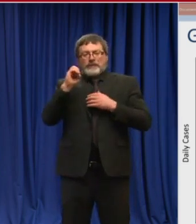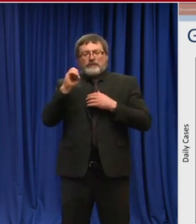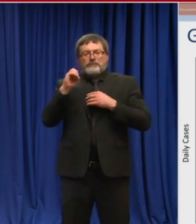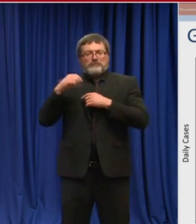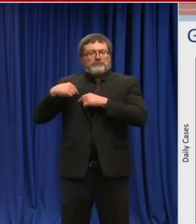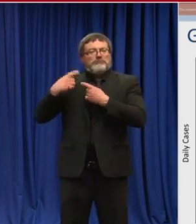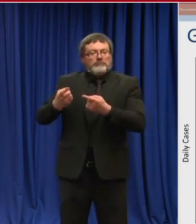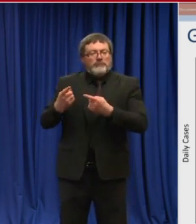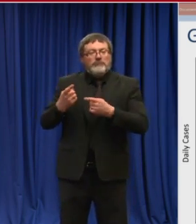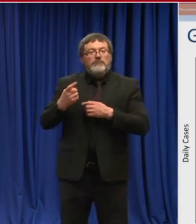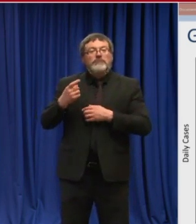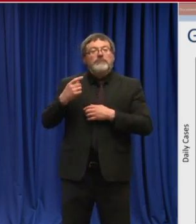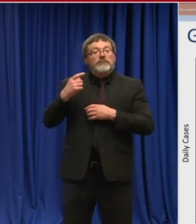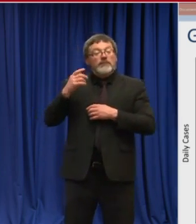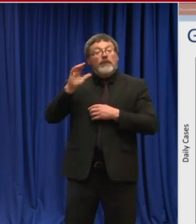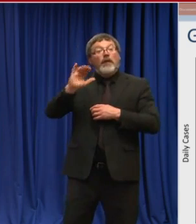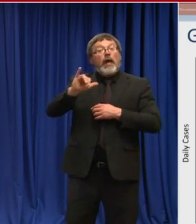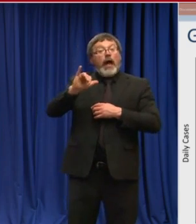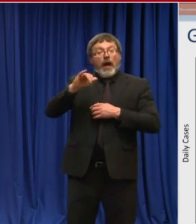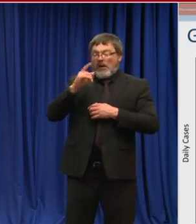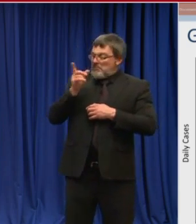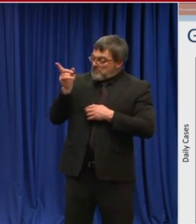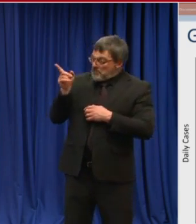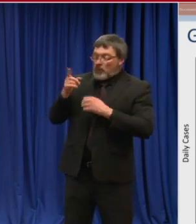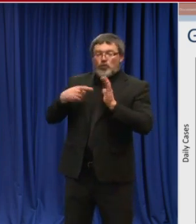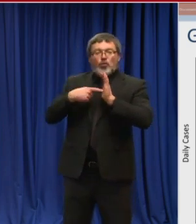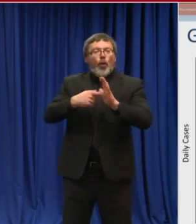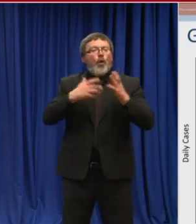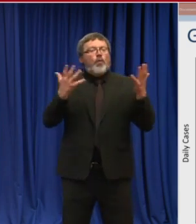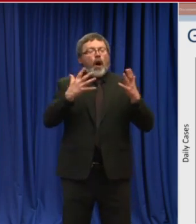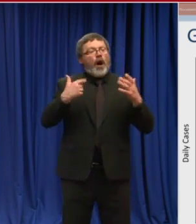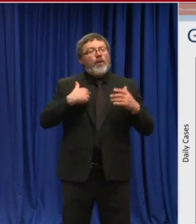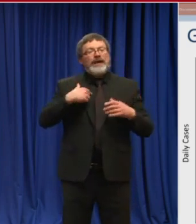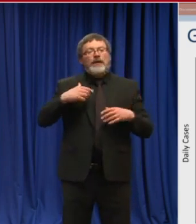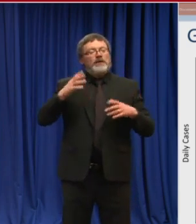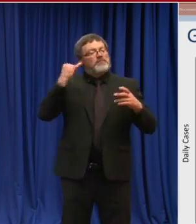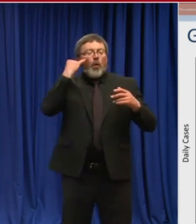REPRESENTATION OF A WHERE THERE ARE NO INTERVENTION. NO COMMUNITY MITIGATION.